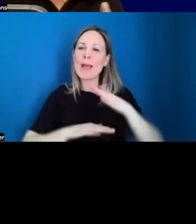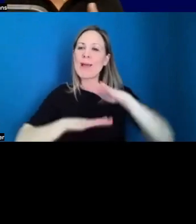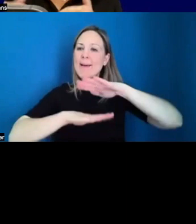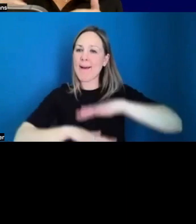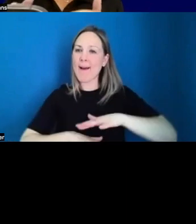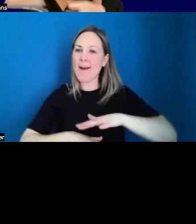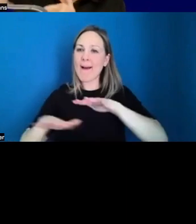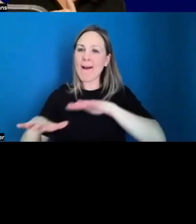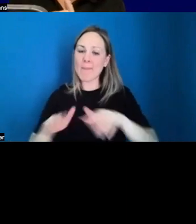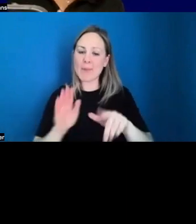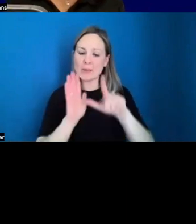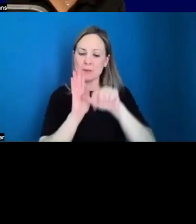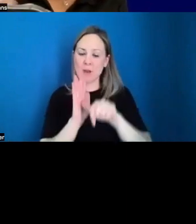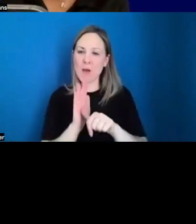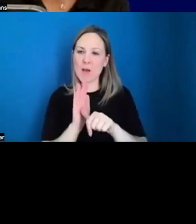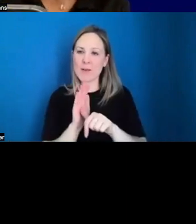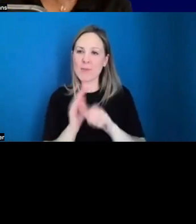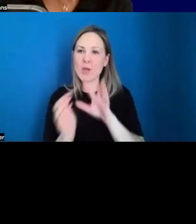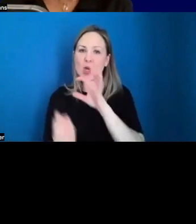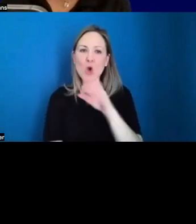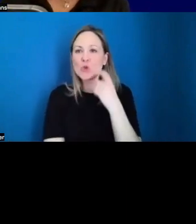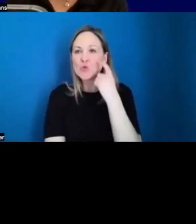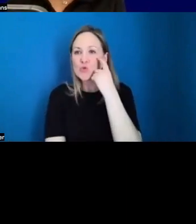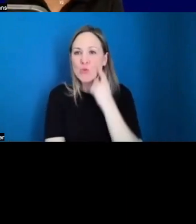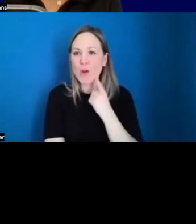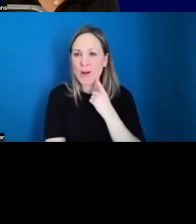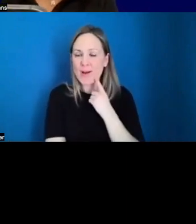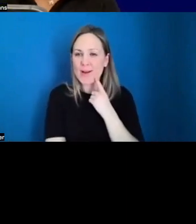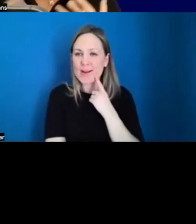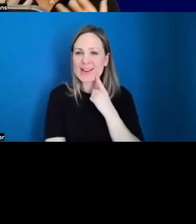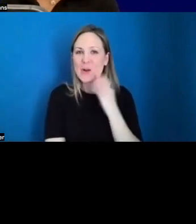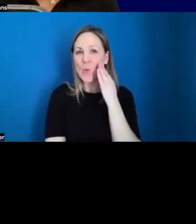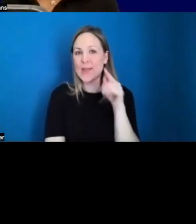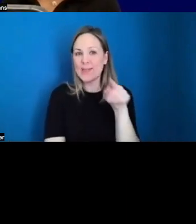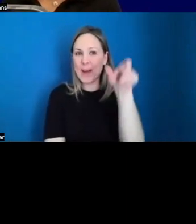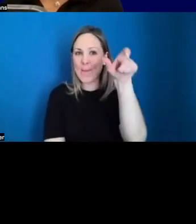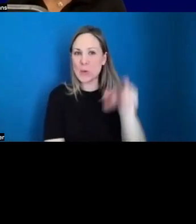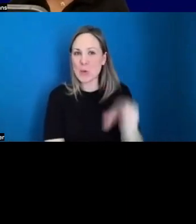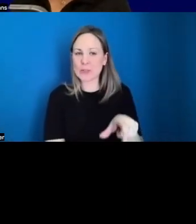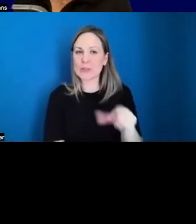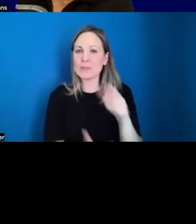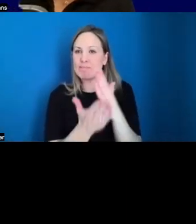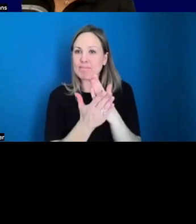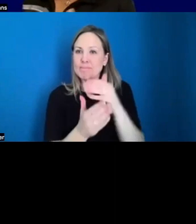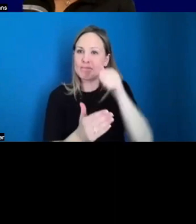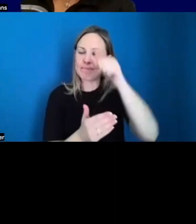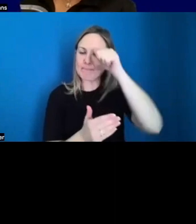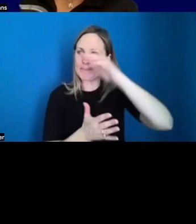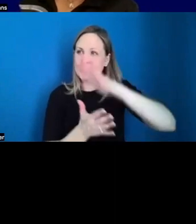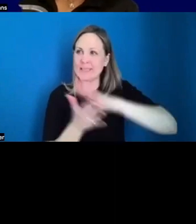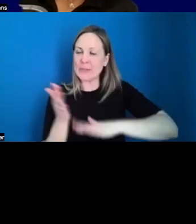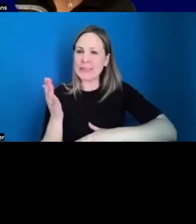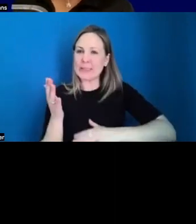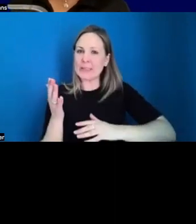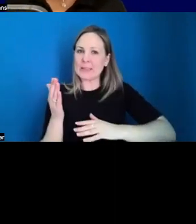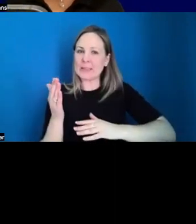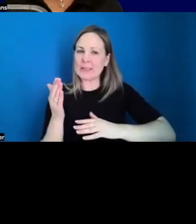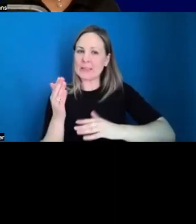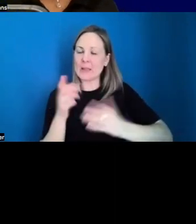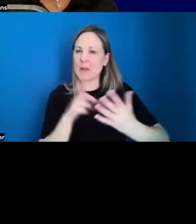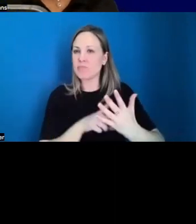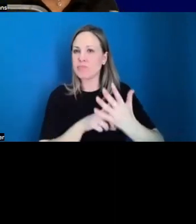not tried or attempted when the individual is experiencing possible over stimulation.